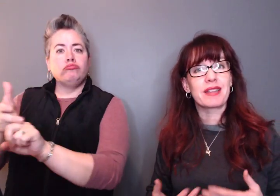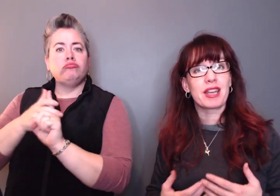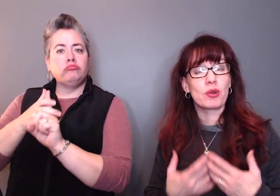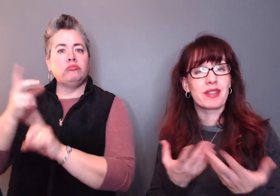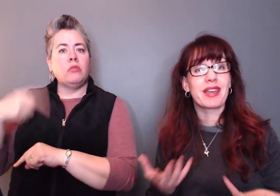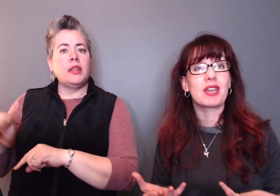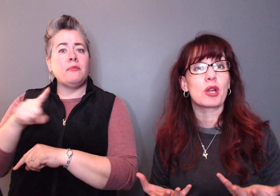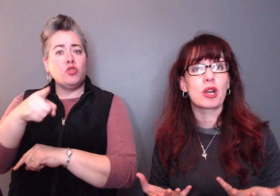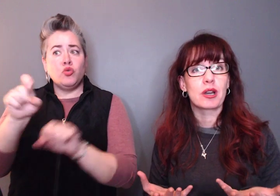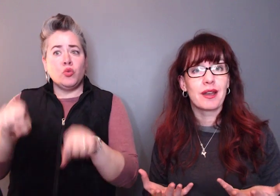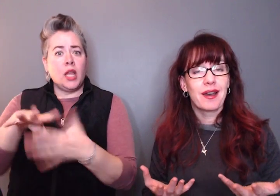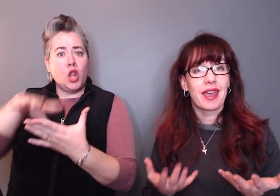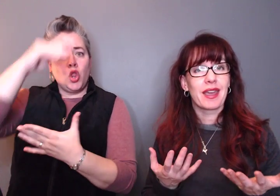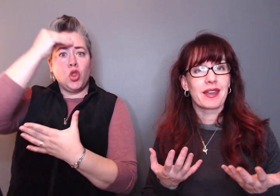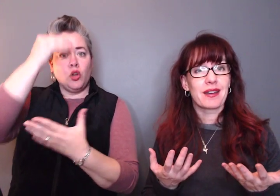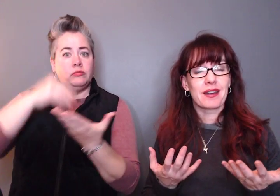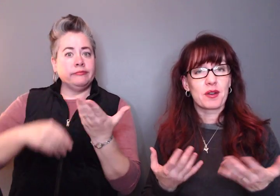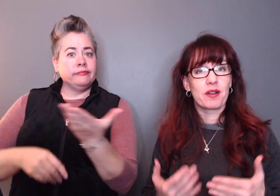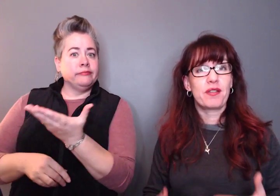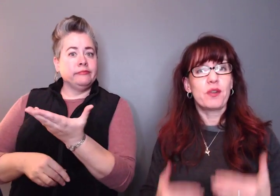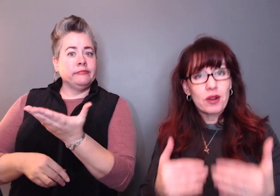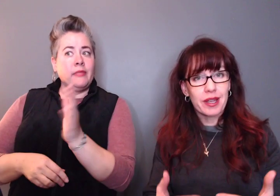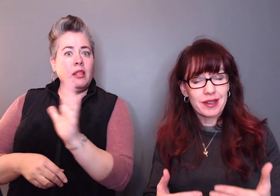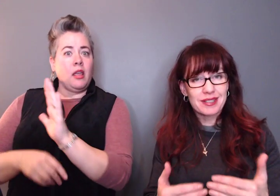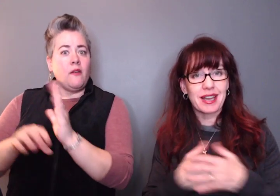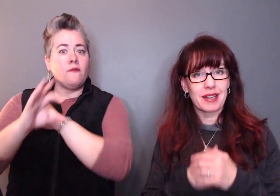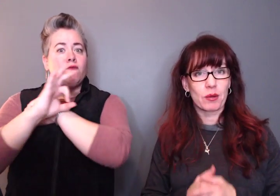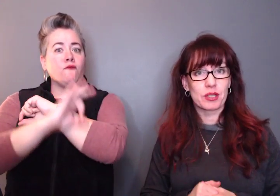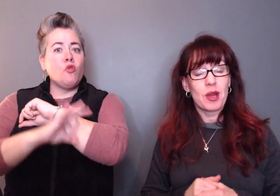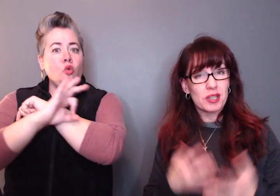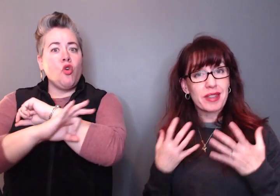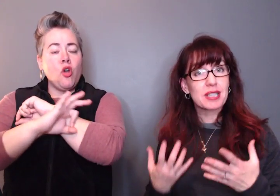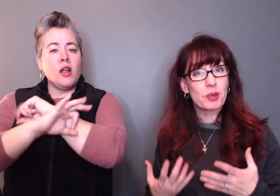that you can then learn a foreign sign language which i think is pretty